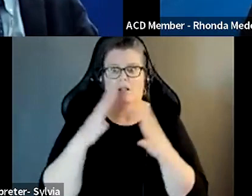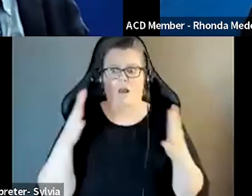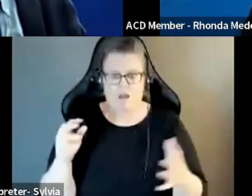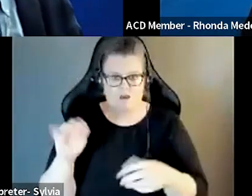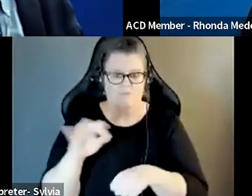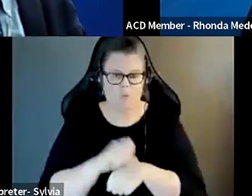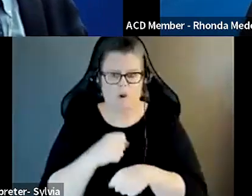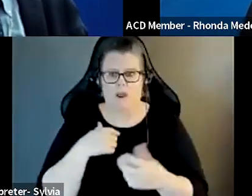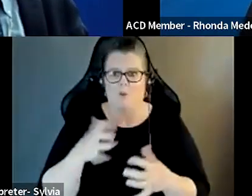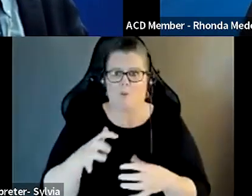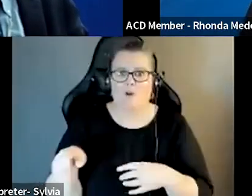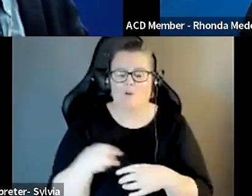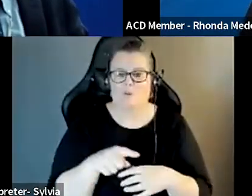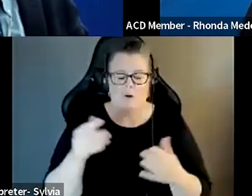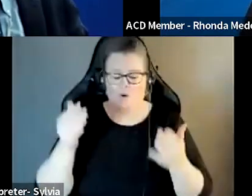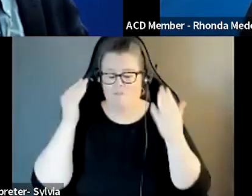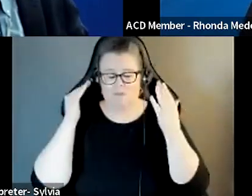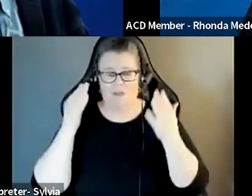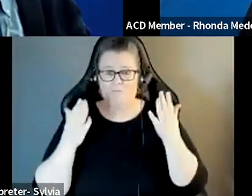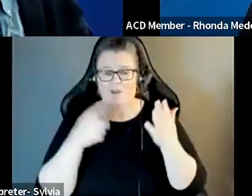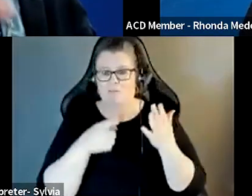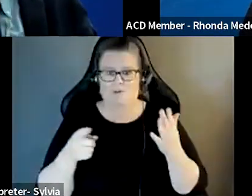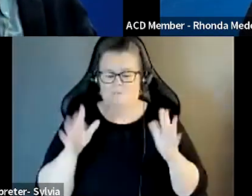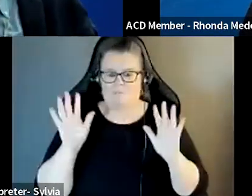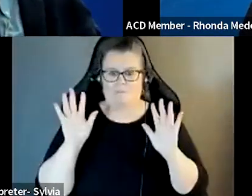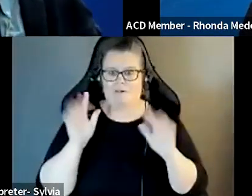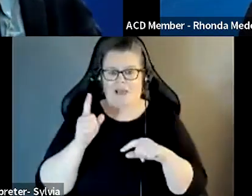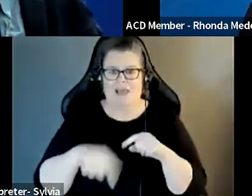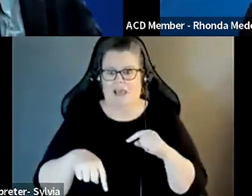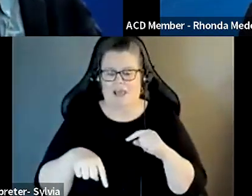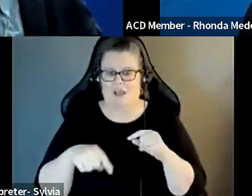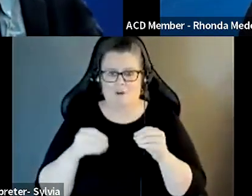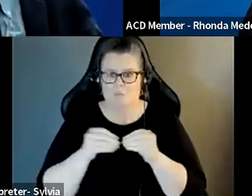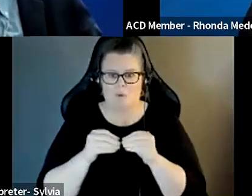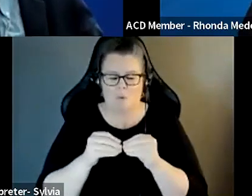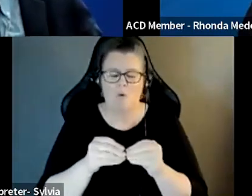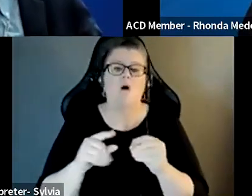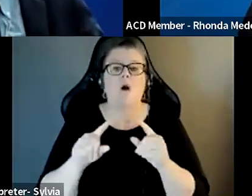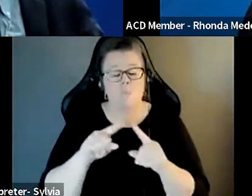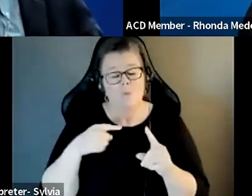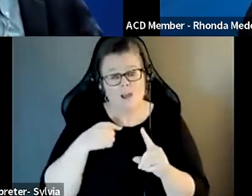and you just say, "We can't do anymore for you." But the answer to your question strictly is I'd love to have the conversation.